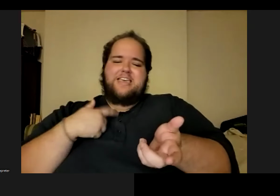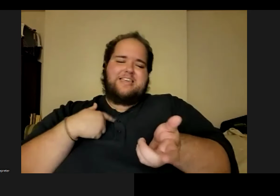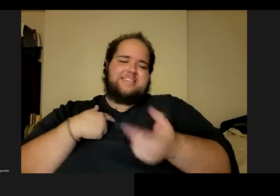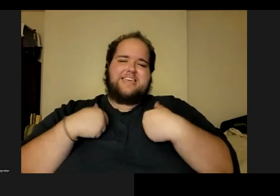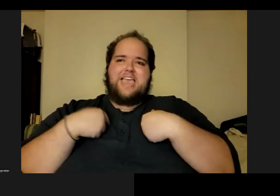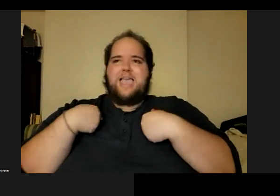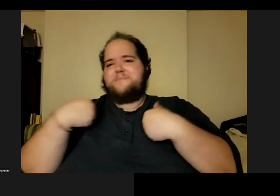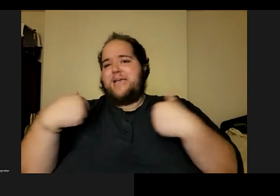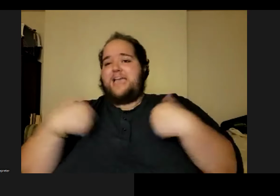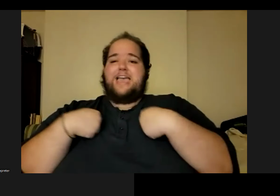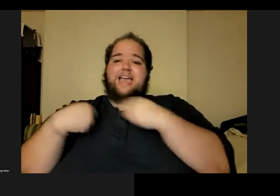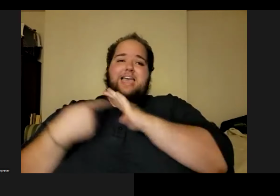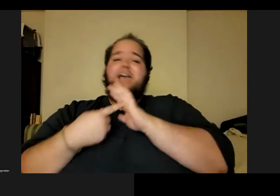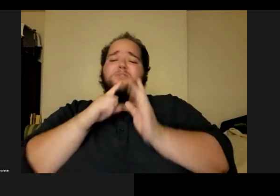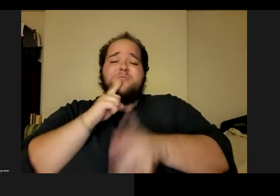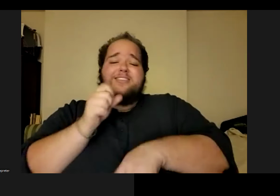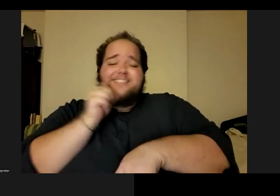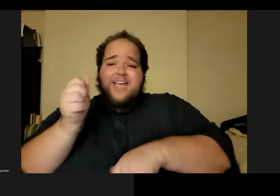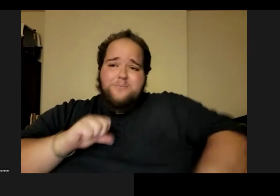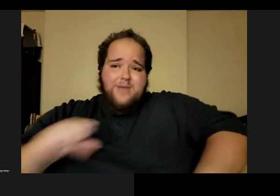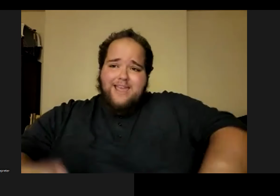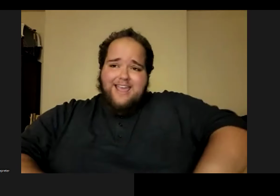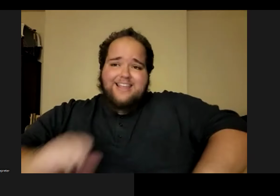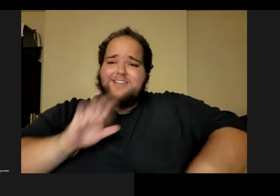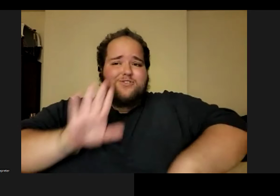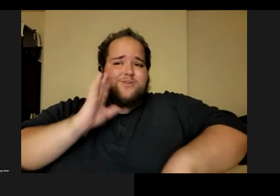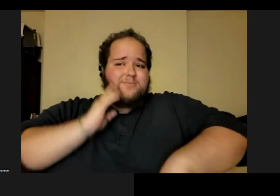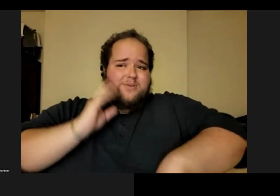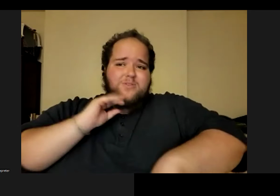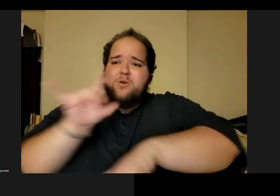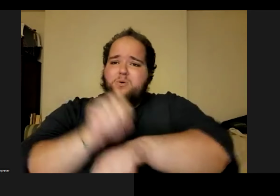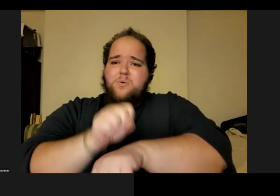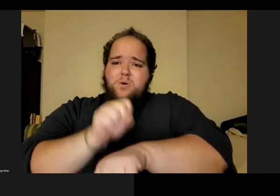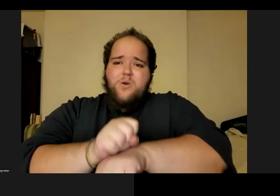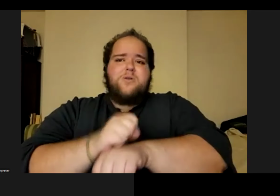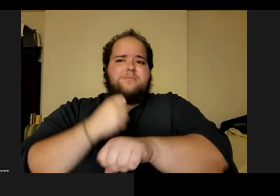to talk about the cool things that you do. It's just helping people